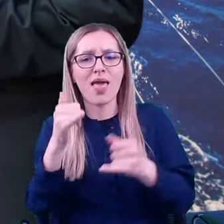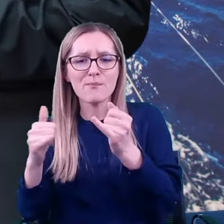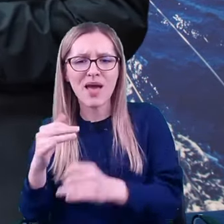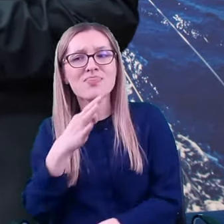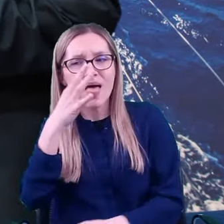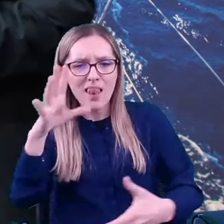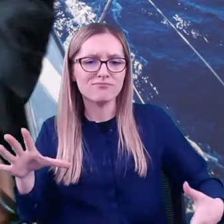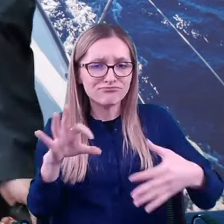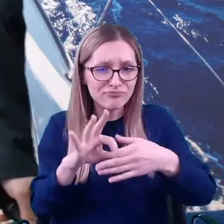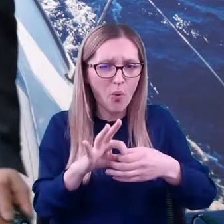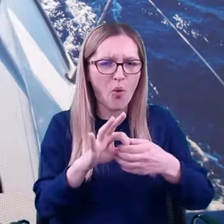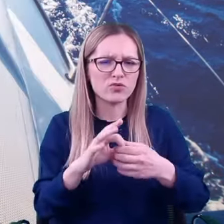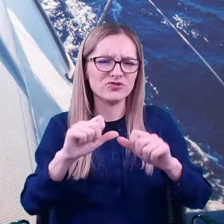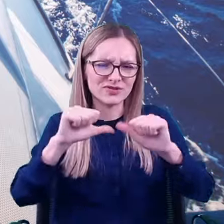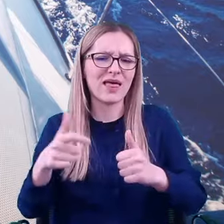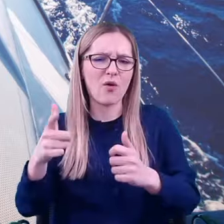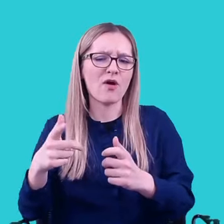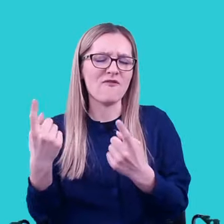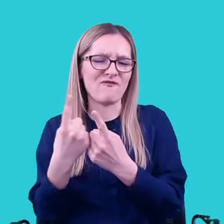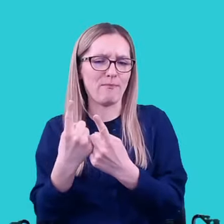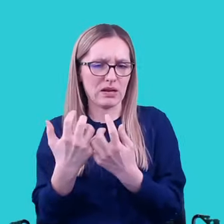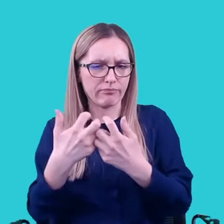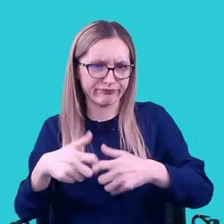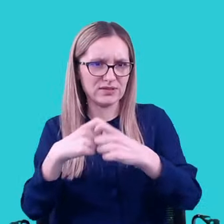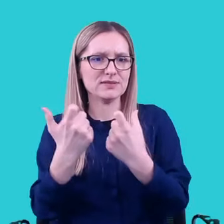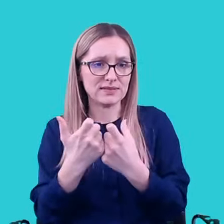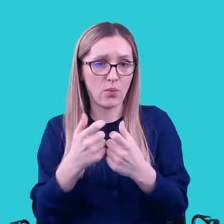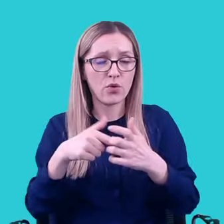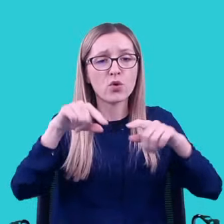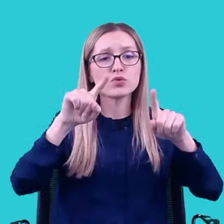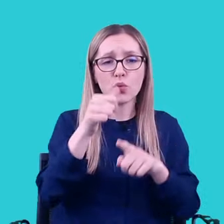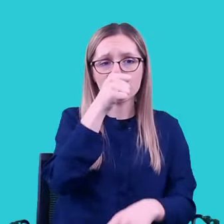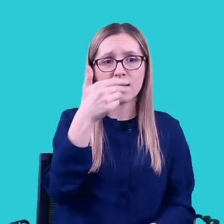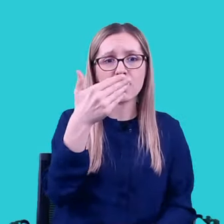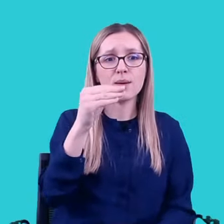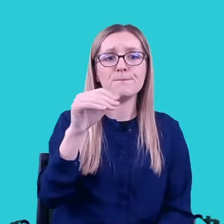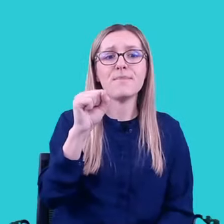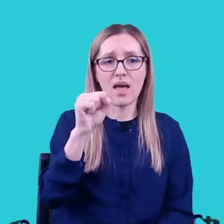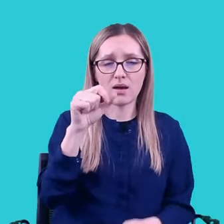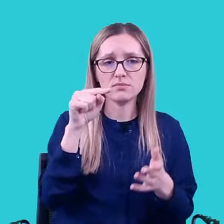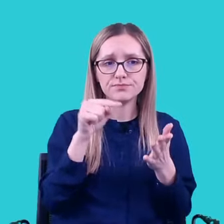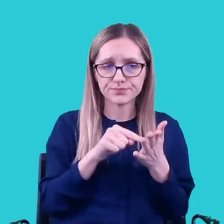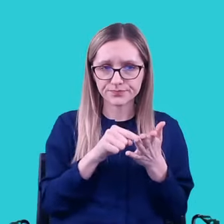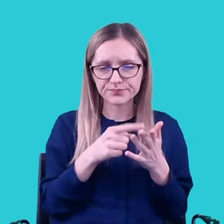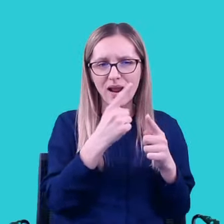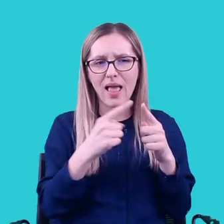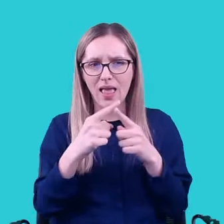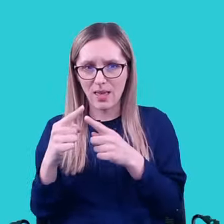What we are dealing with is the so-called MEA (Membrane Electrod Assembly). MEA, as the name suggests,